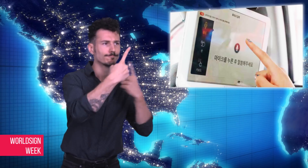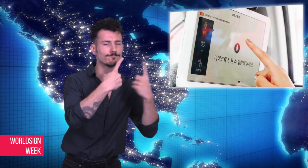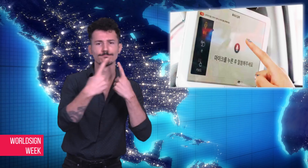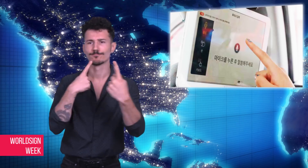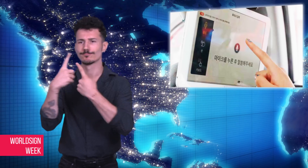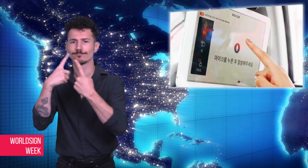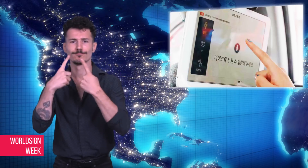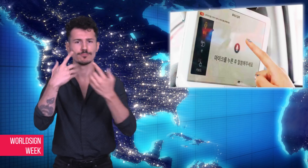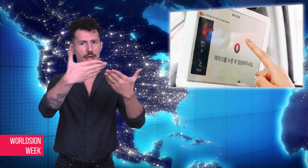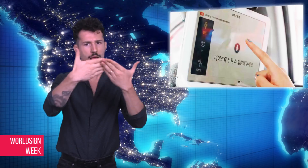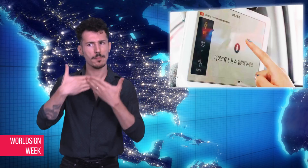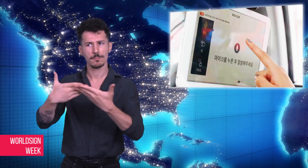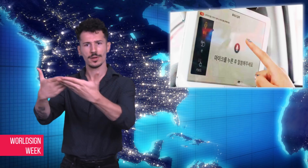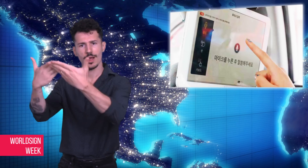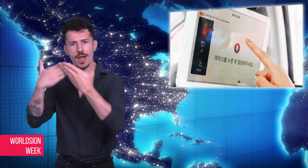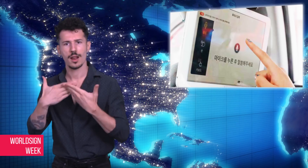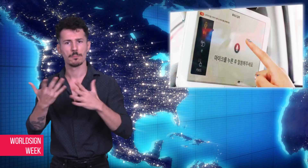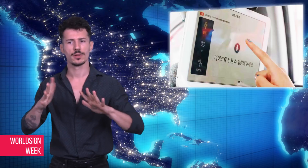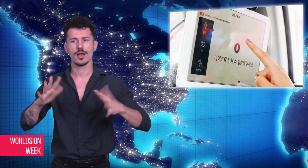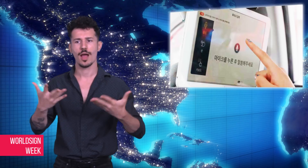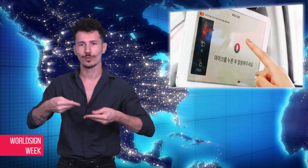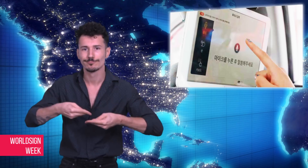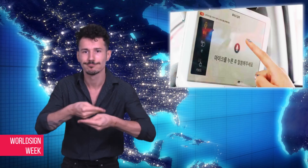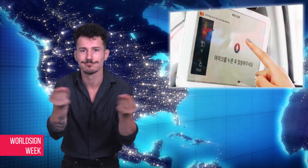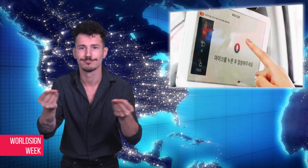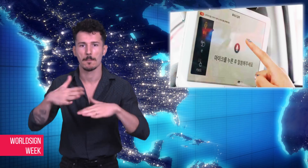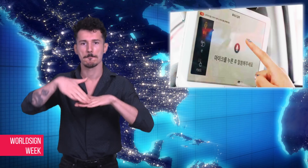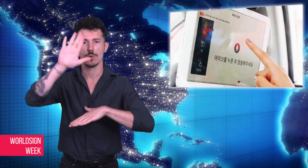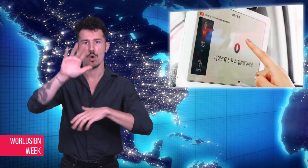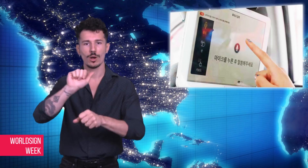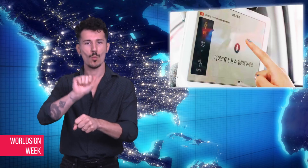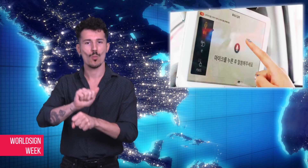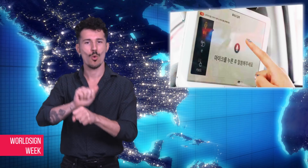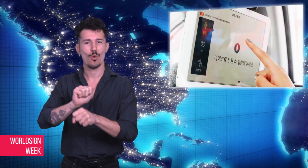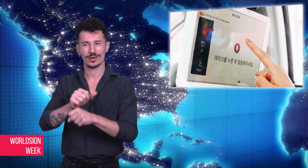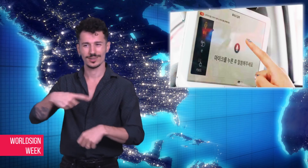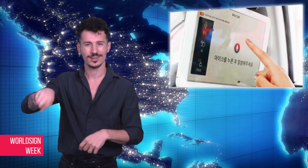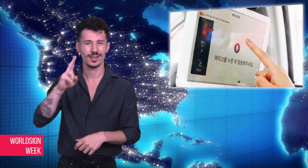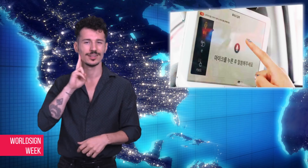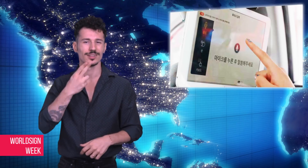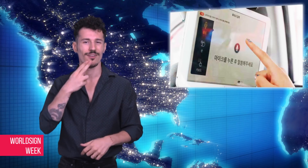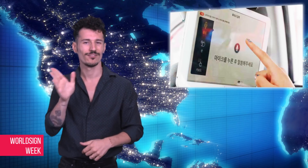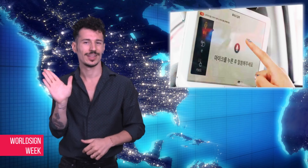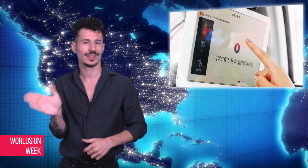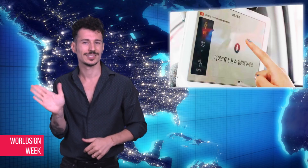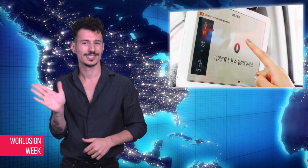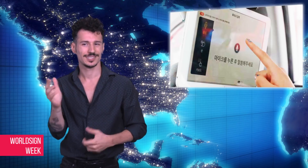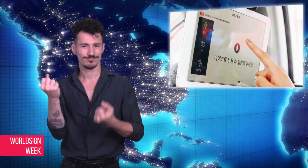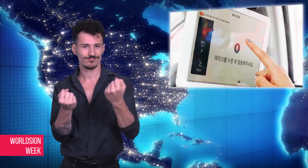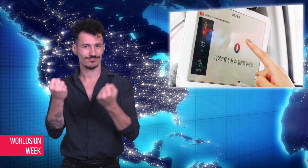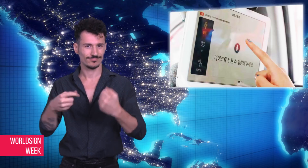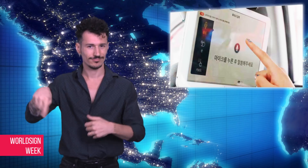Deaf taxi drivers. Finally Shinshin, a taxi company agreed to participate